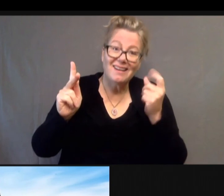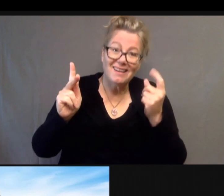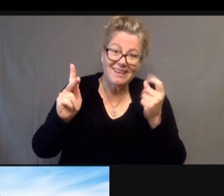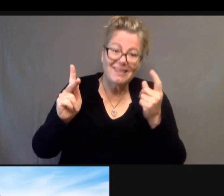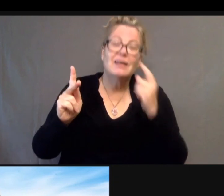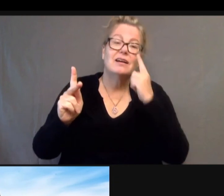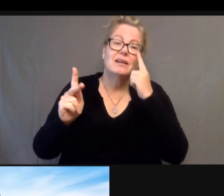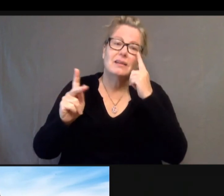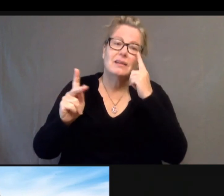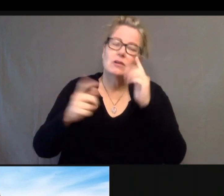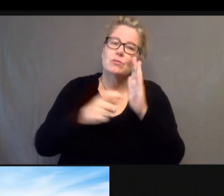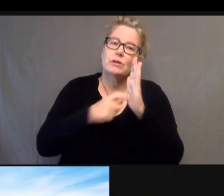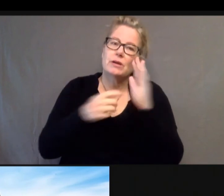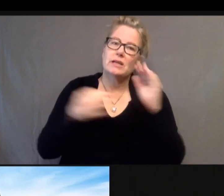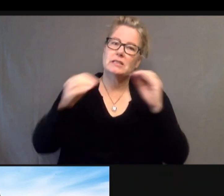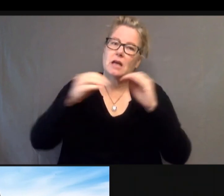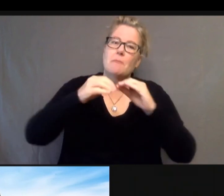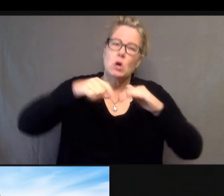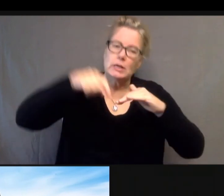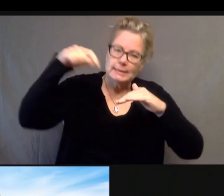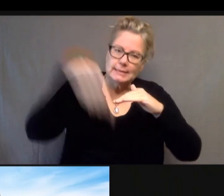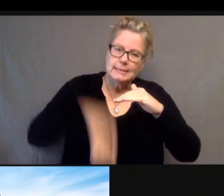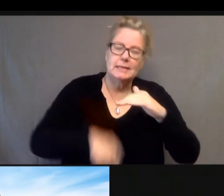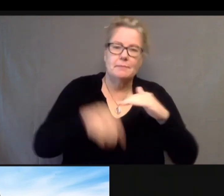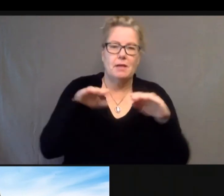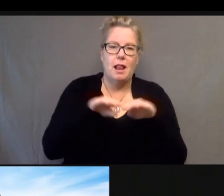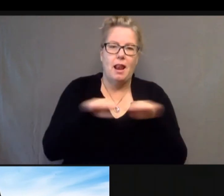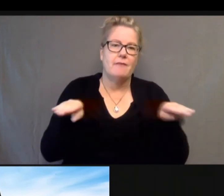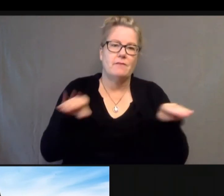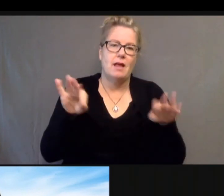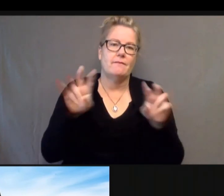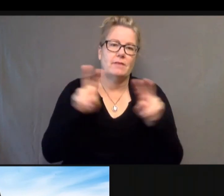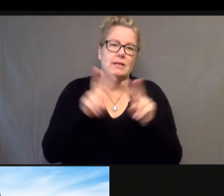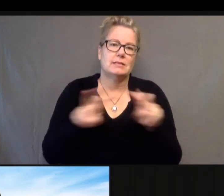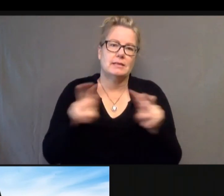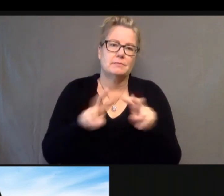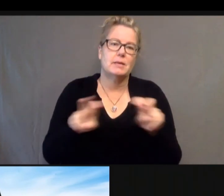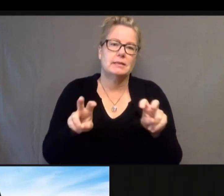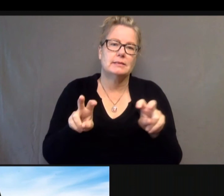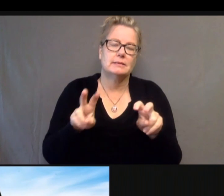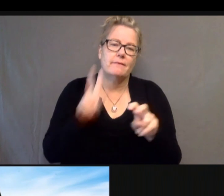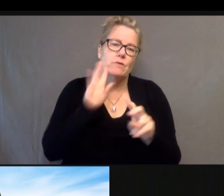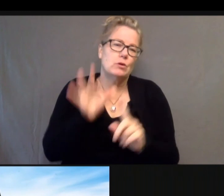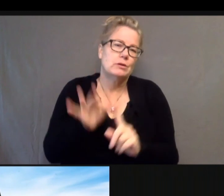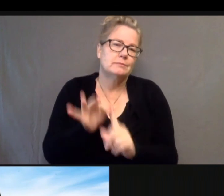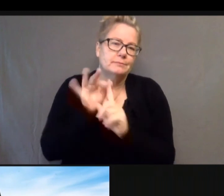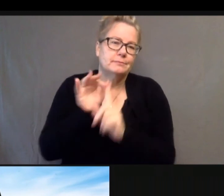level of assessment than other types of cases. So in a situation like that, we would consult